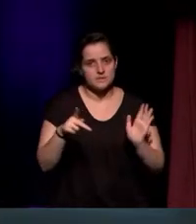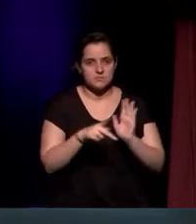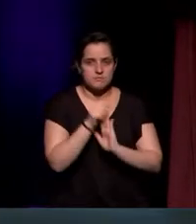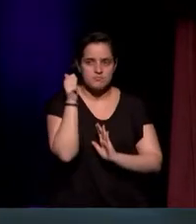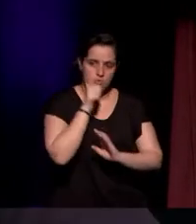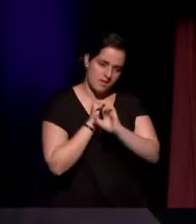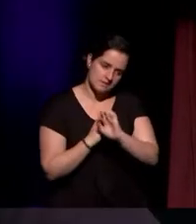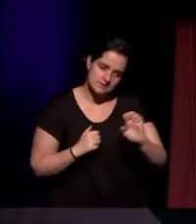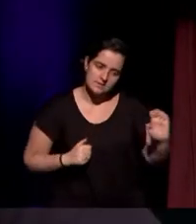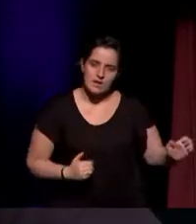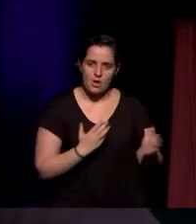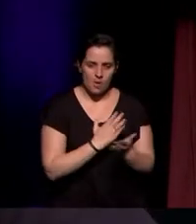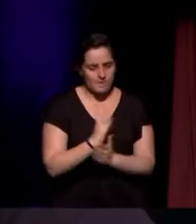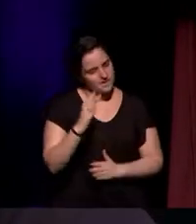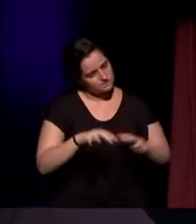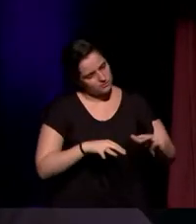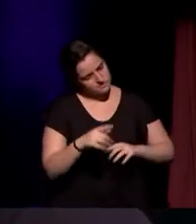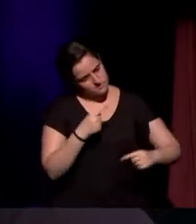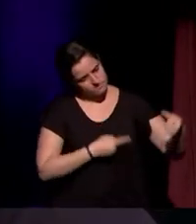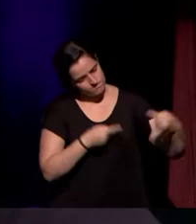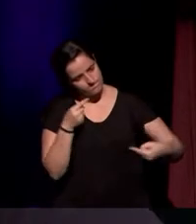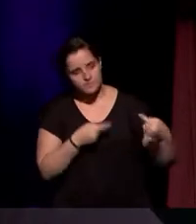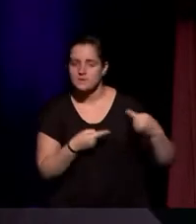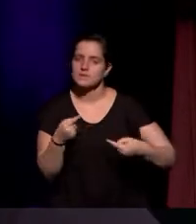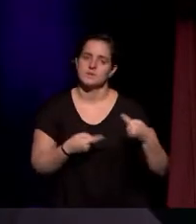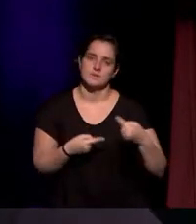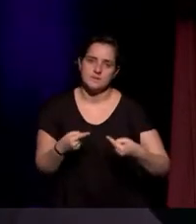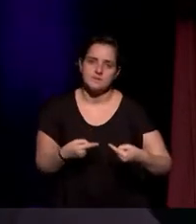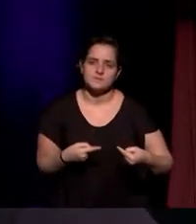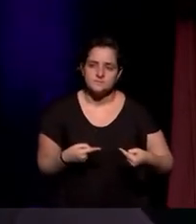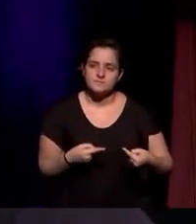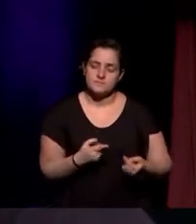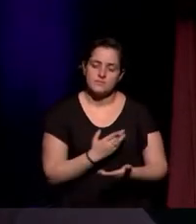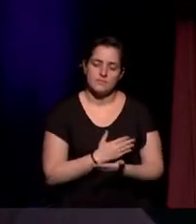this movement begins, so they get the suffrage,